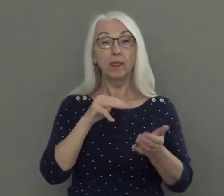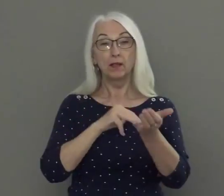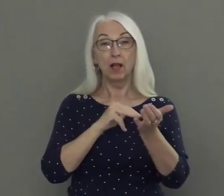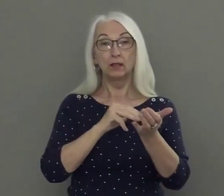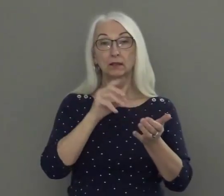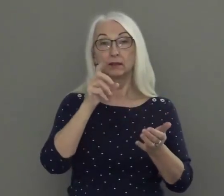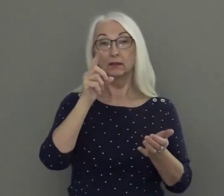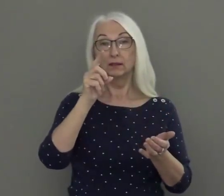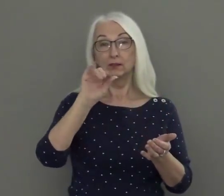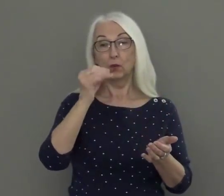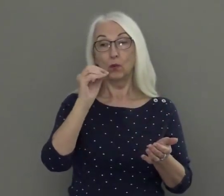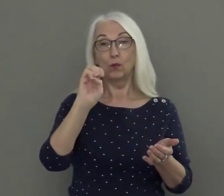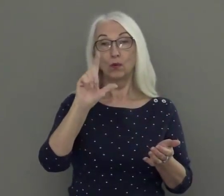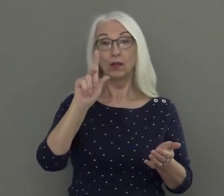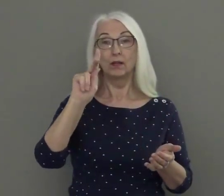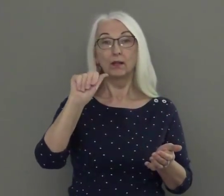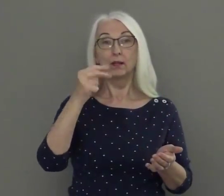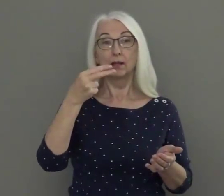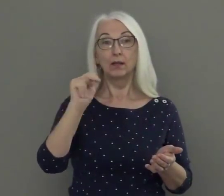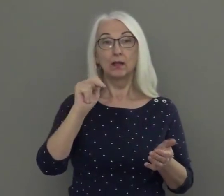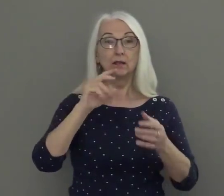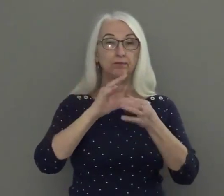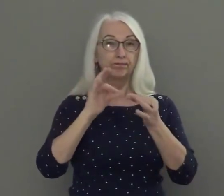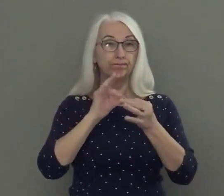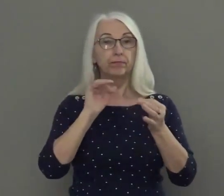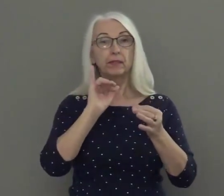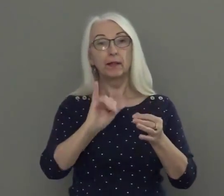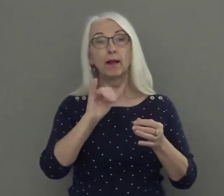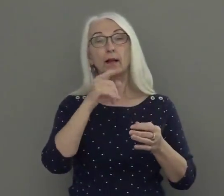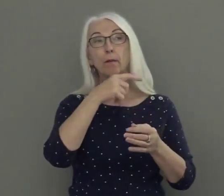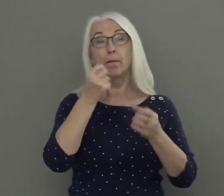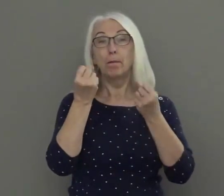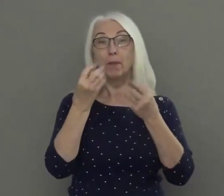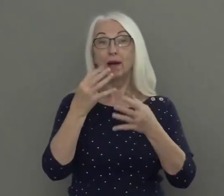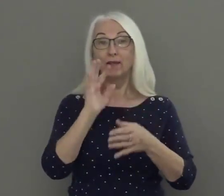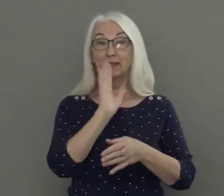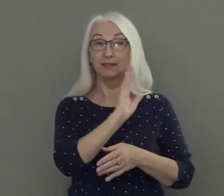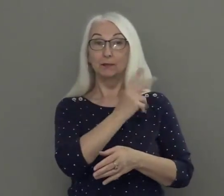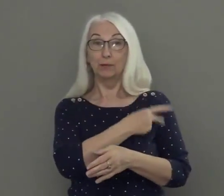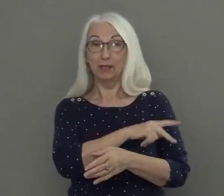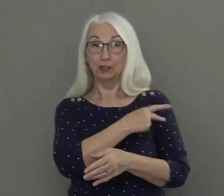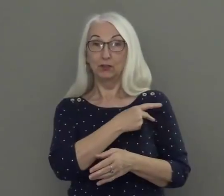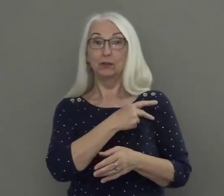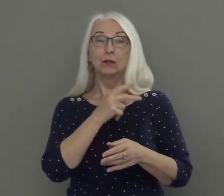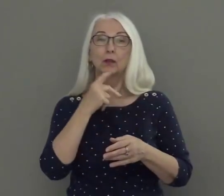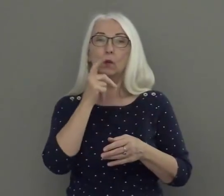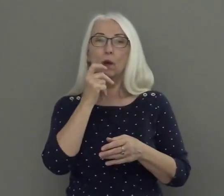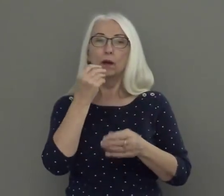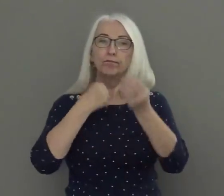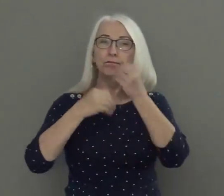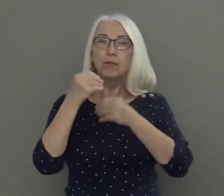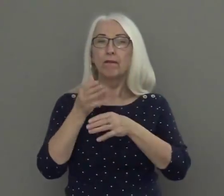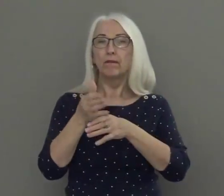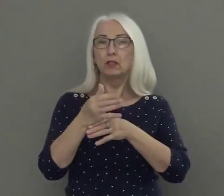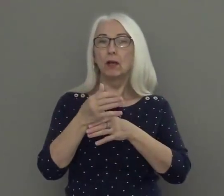Dr. Joel Kahn stated that many of his patients who eat fish have